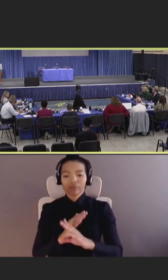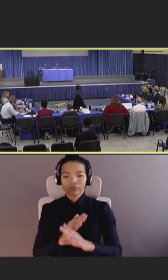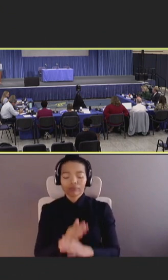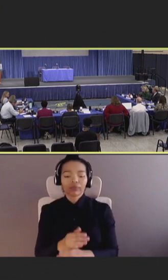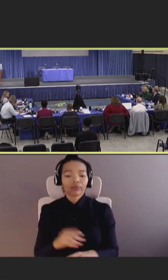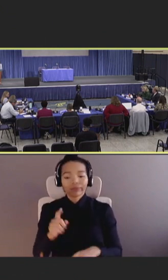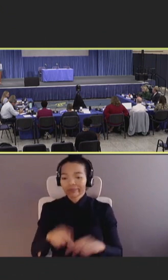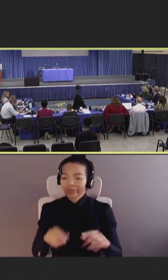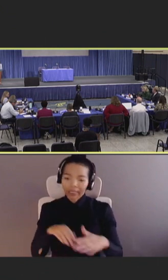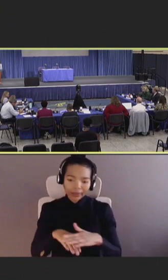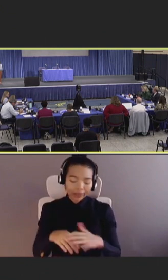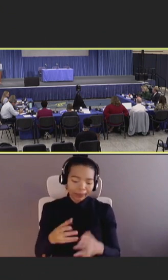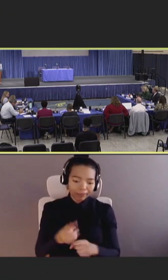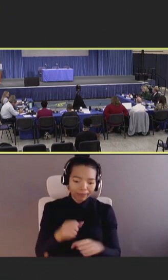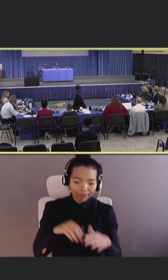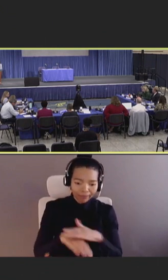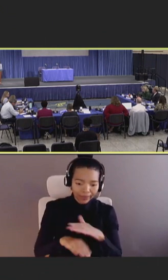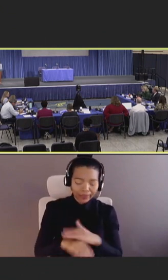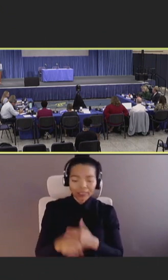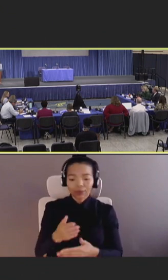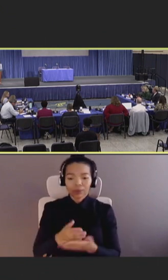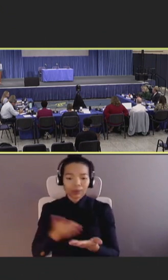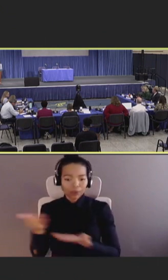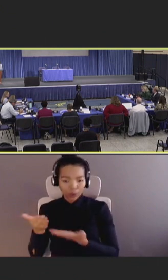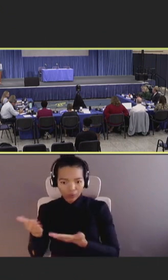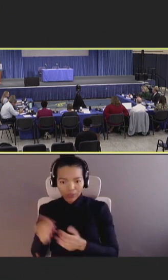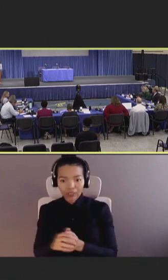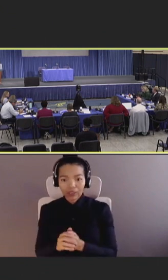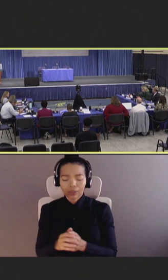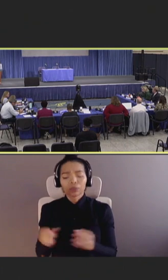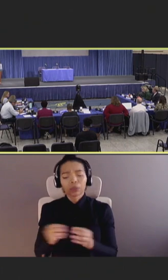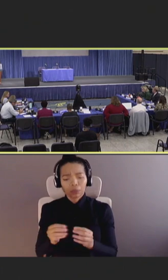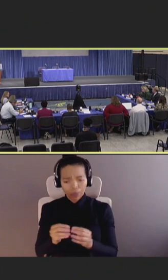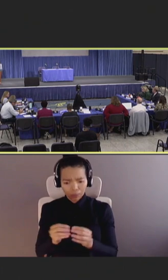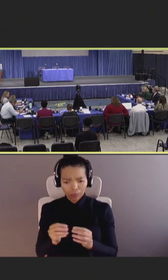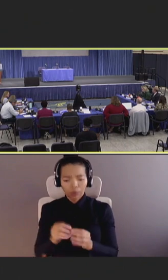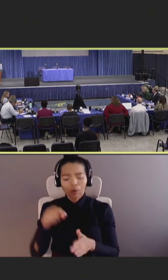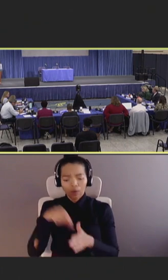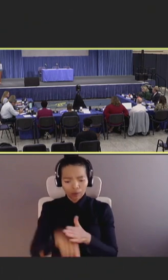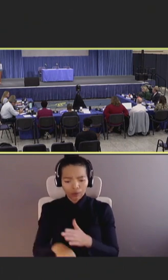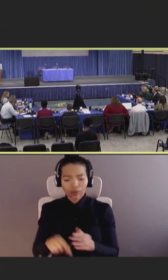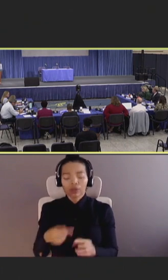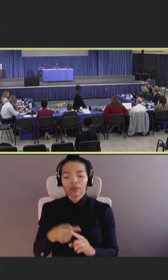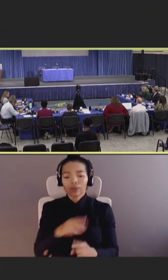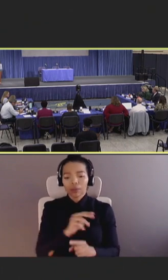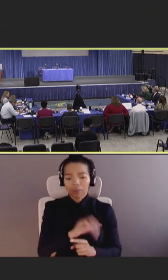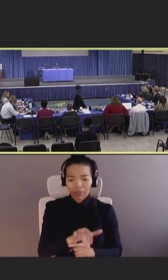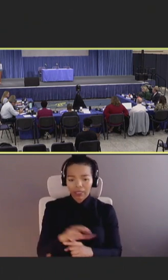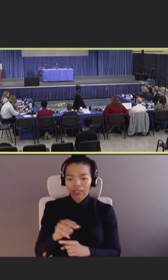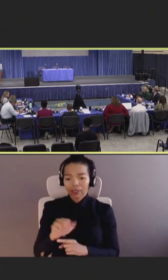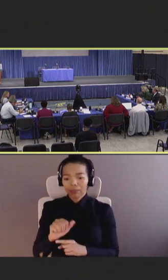will hear more about the campaign during a presentation given by May Malik later today.